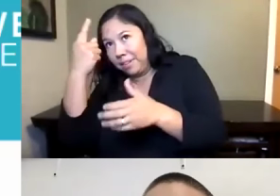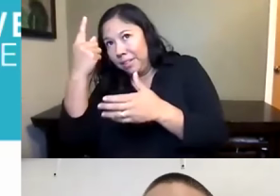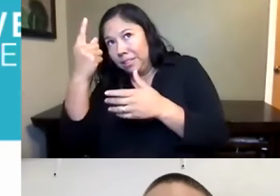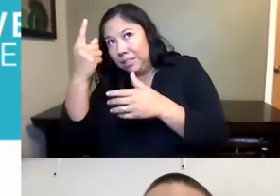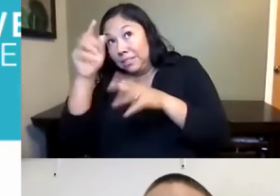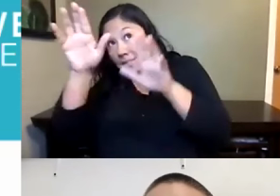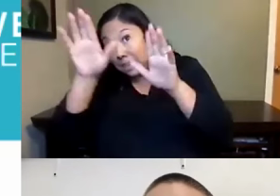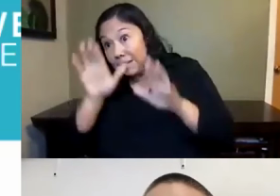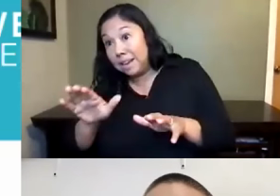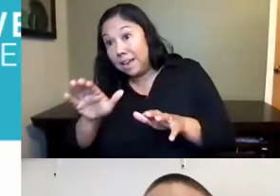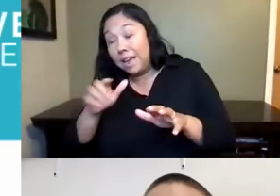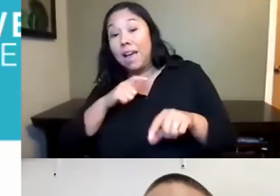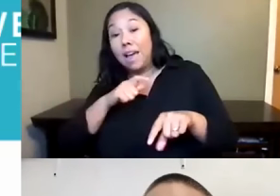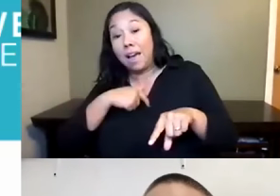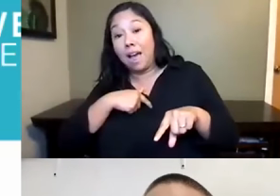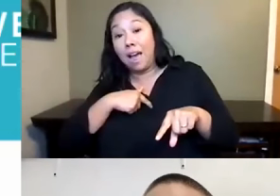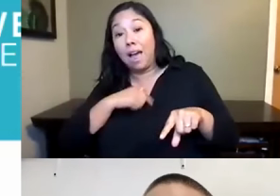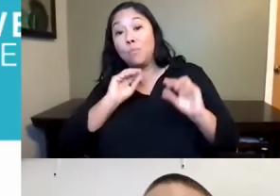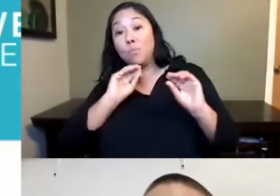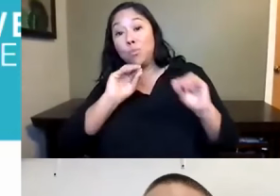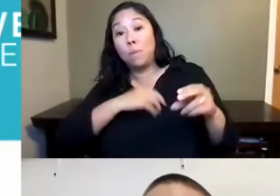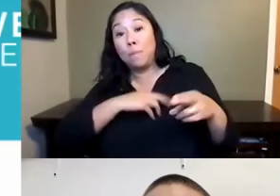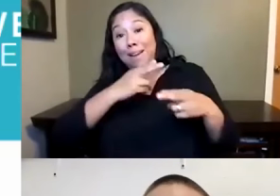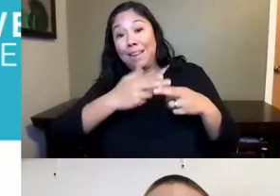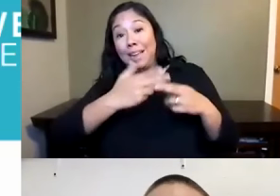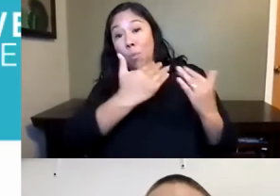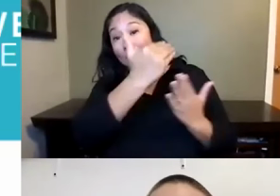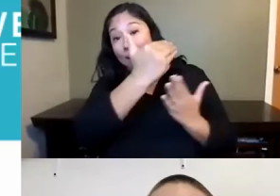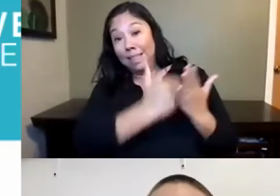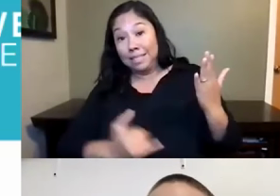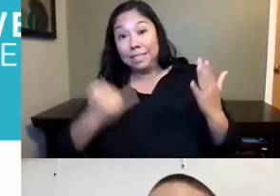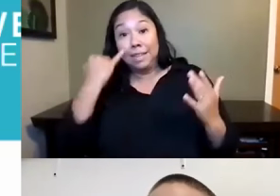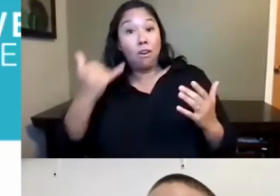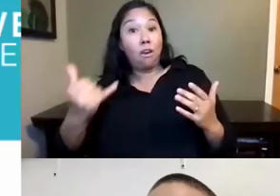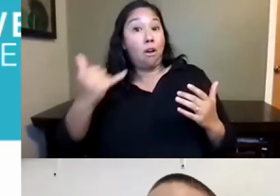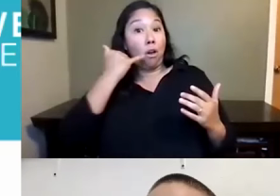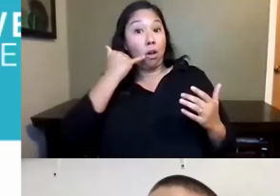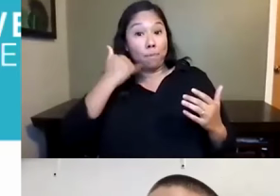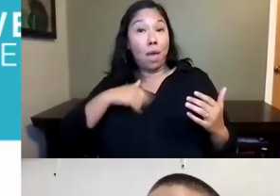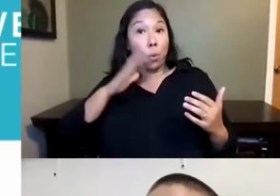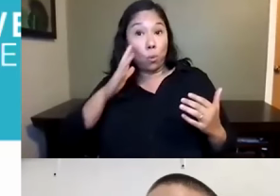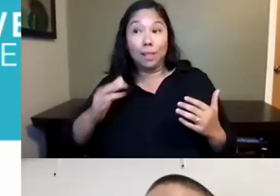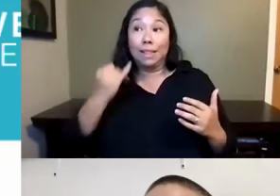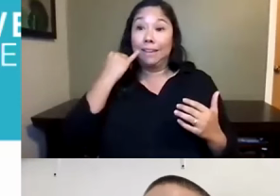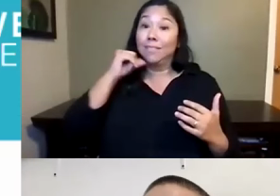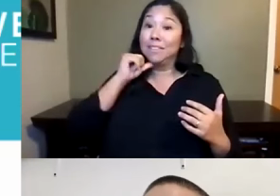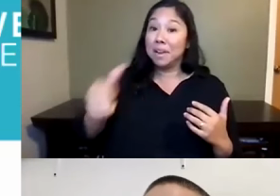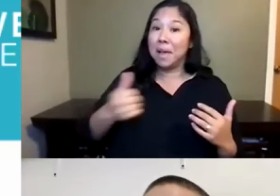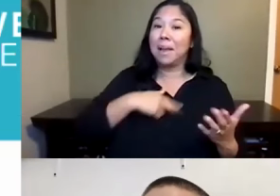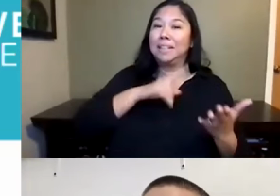I'm on a waitlist I also signed up for an appointment on Tuesday at Petco Park.